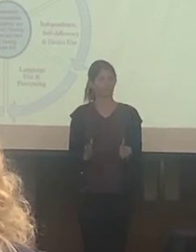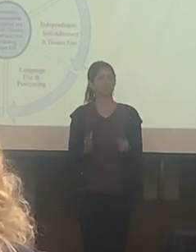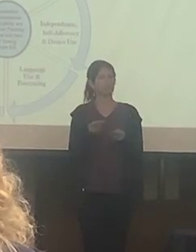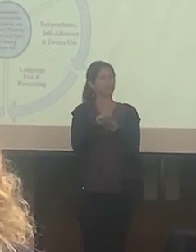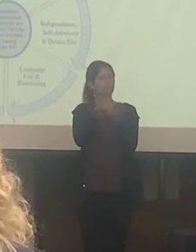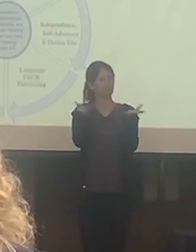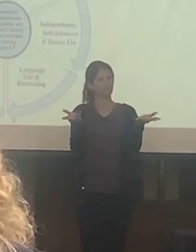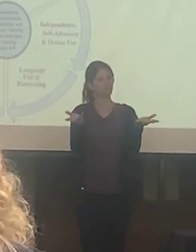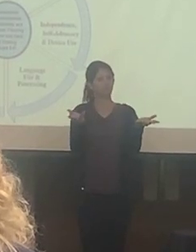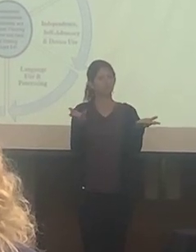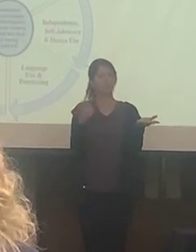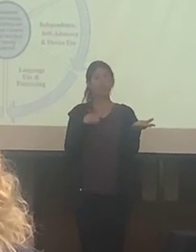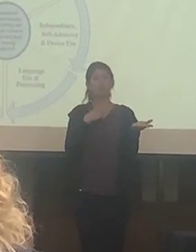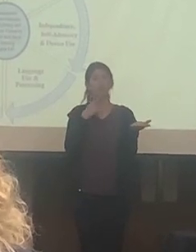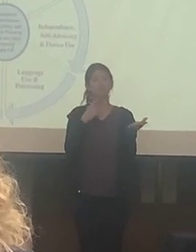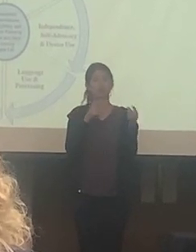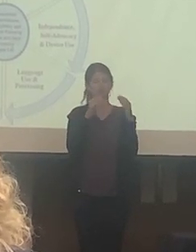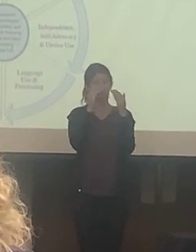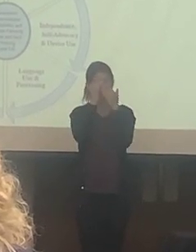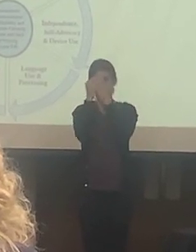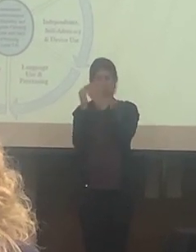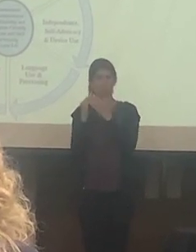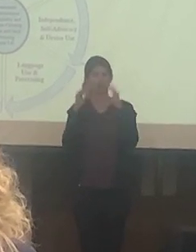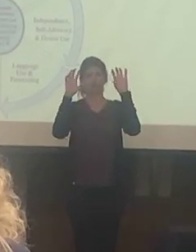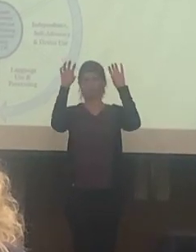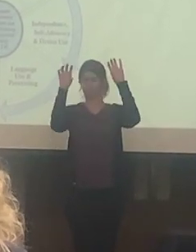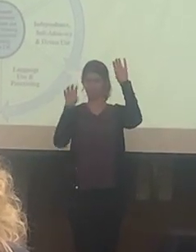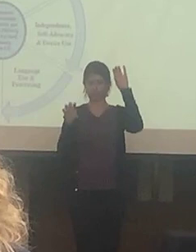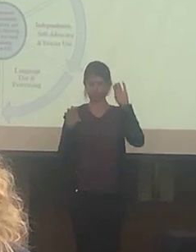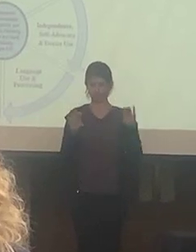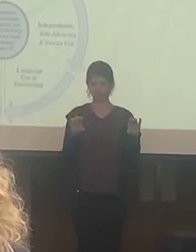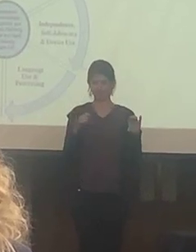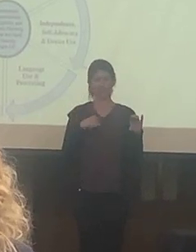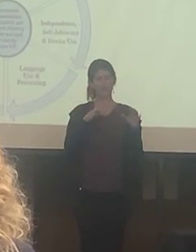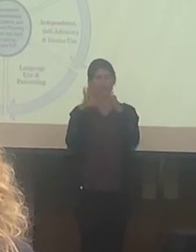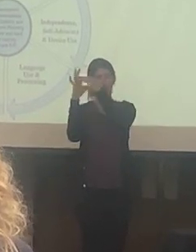are listed all around that wheel they pertain to each one of those areas and